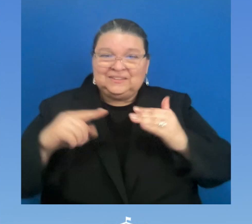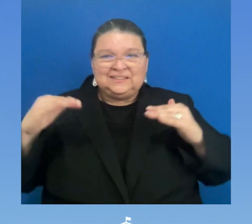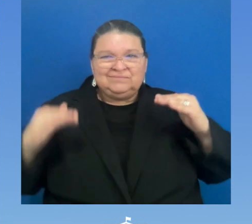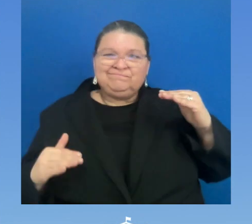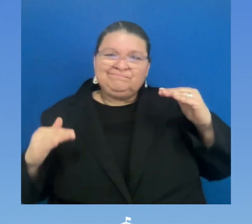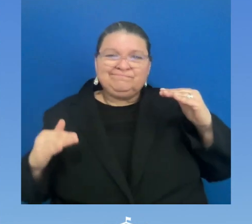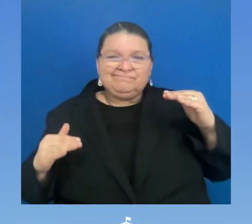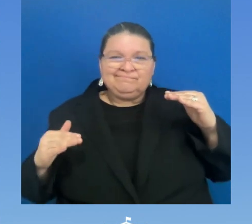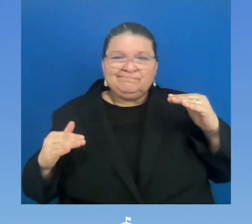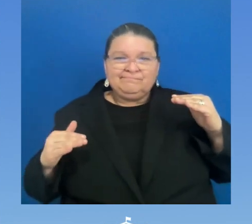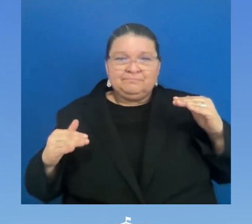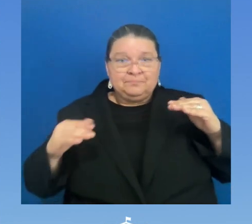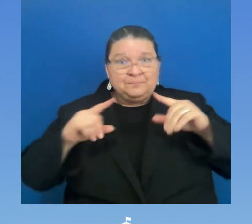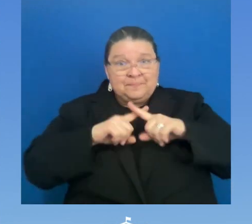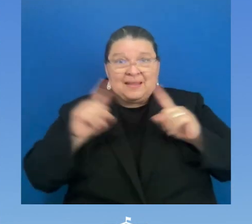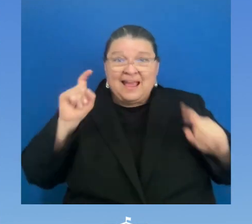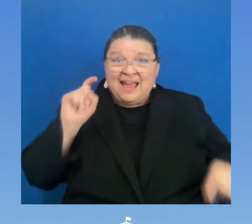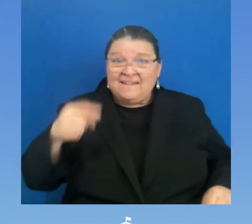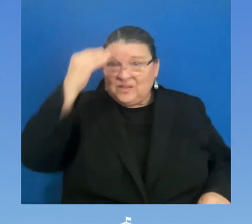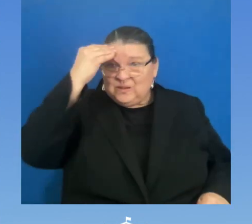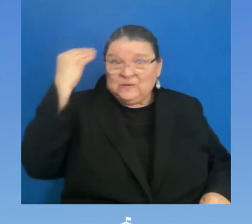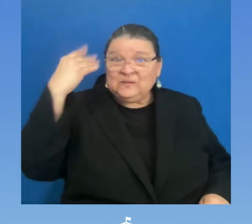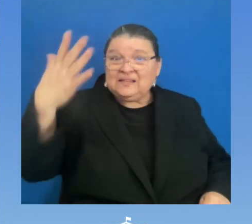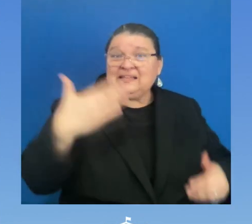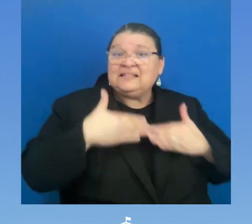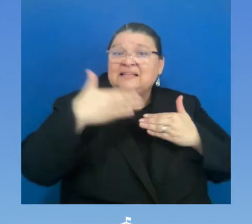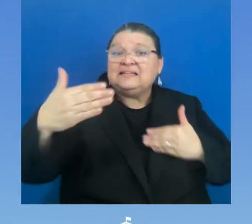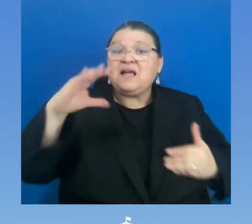So, our administration is committed to eliminating discriminatory